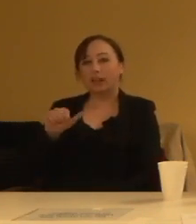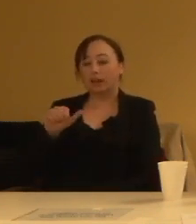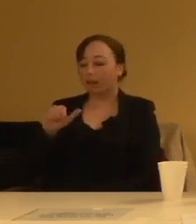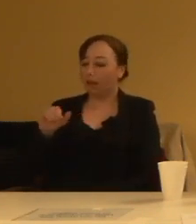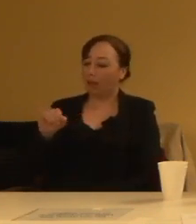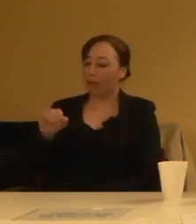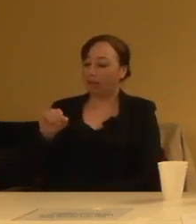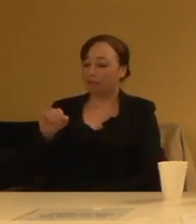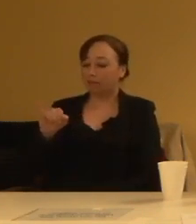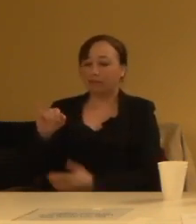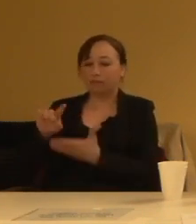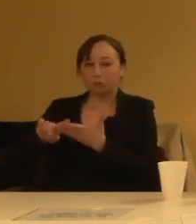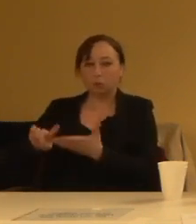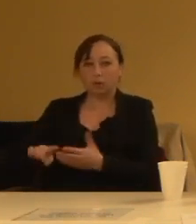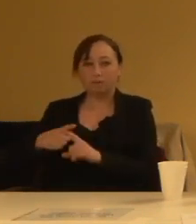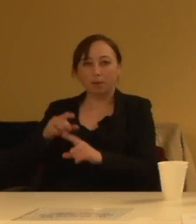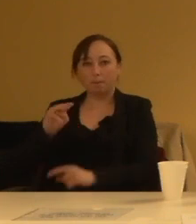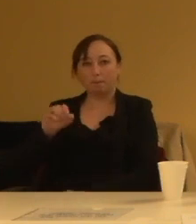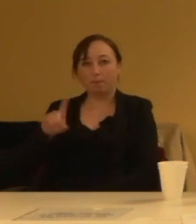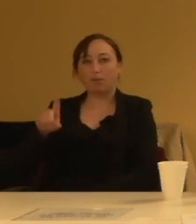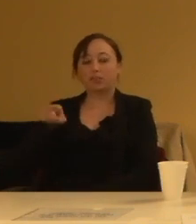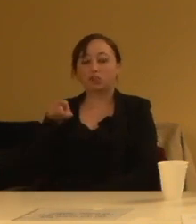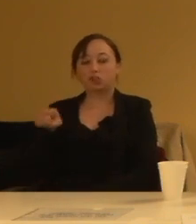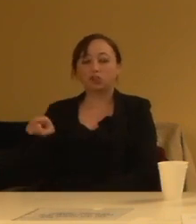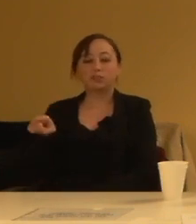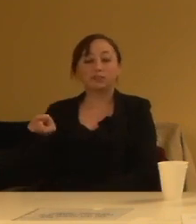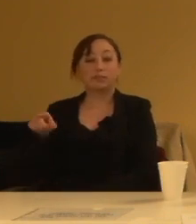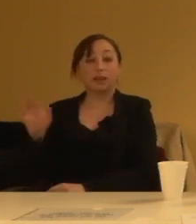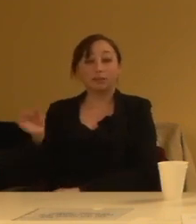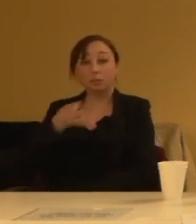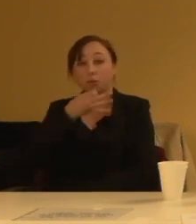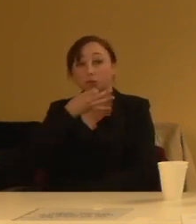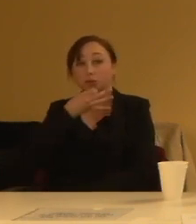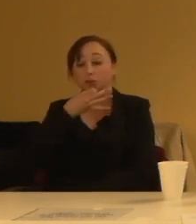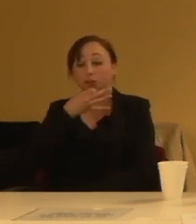And she's an expert at intercultural awareness and